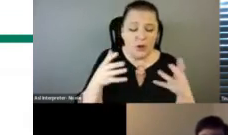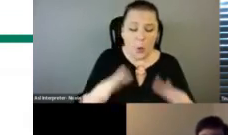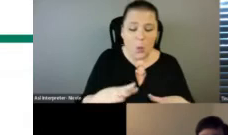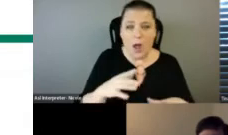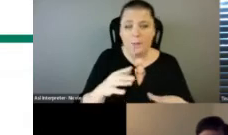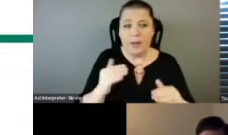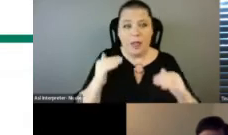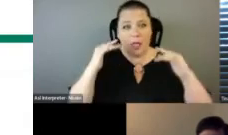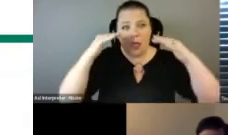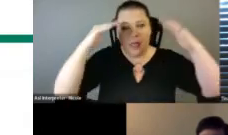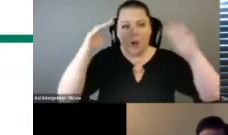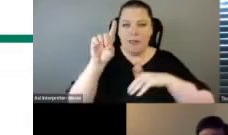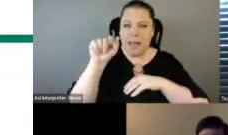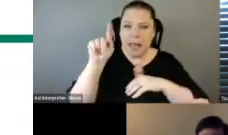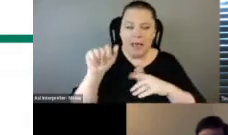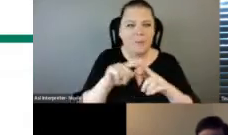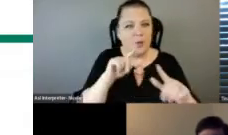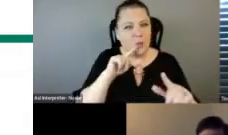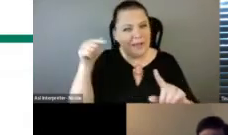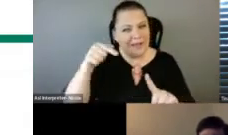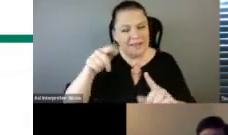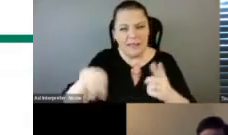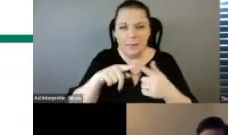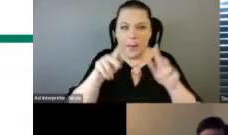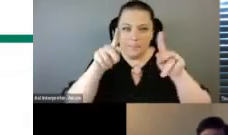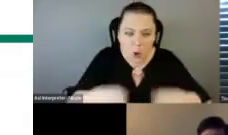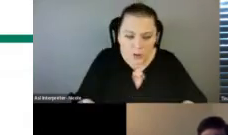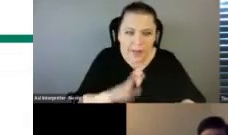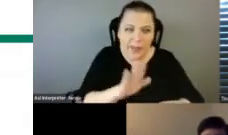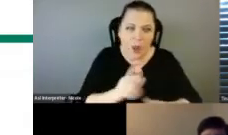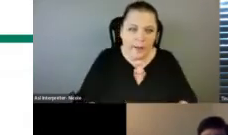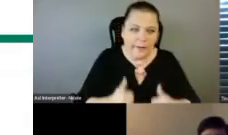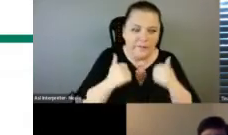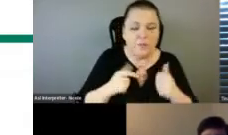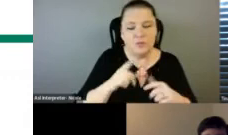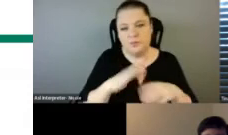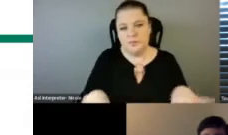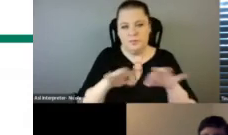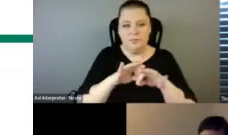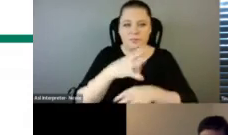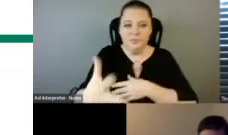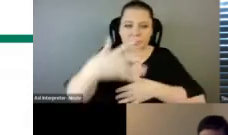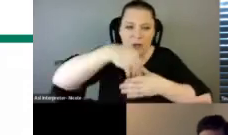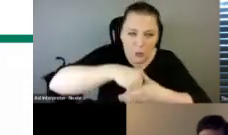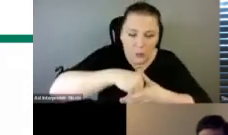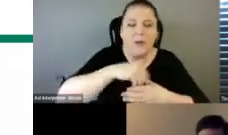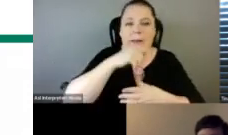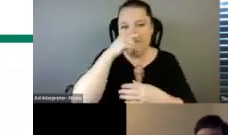forget that we're dealing with people, we're dealing with people's lives. And it's so important that we are providing support to them so that they can